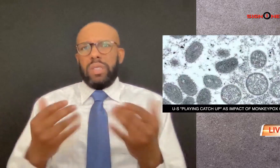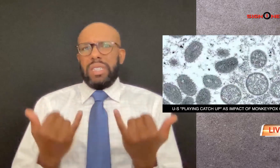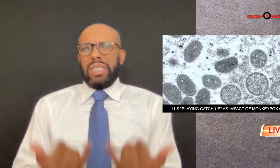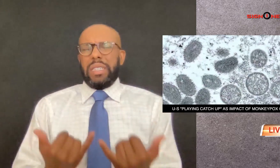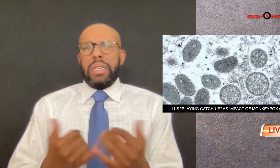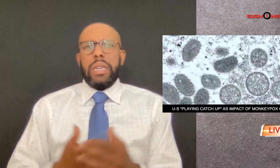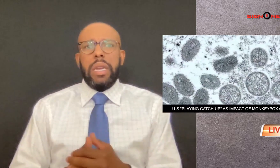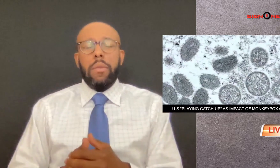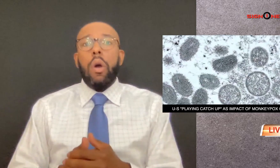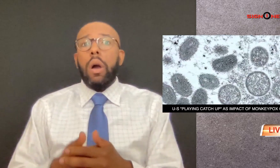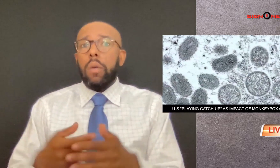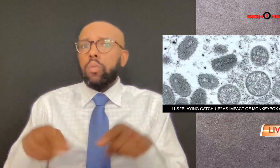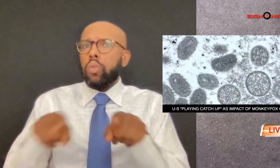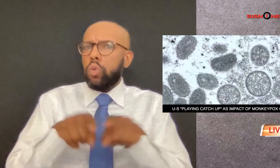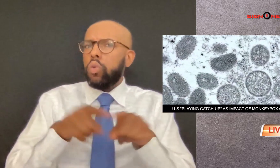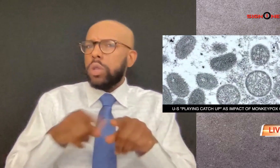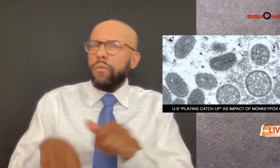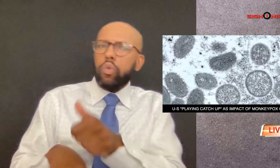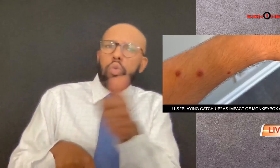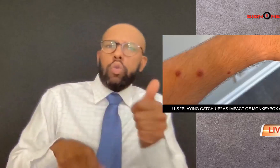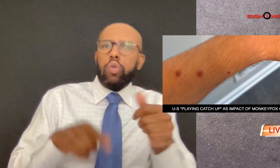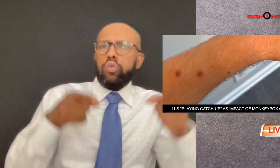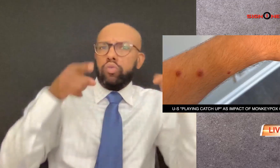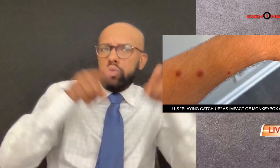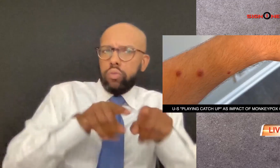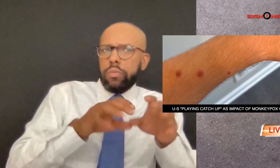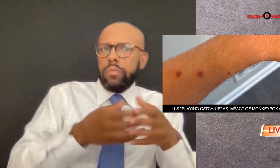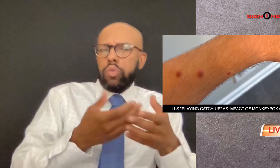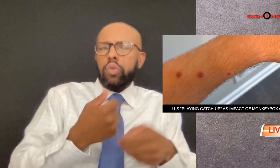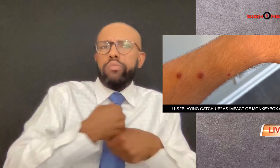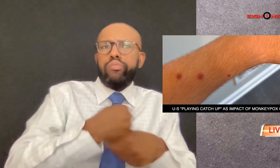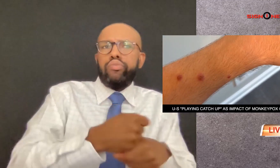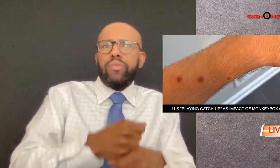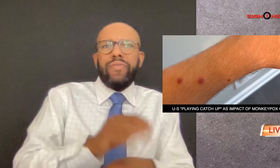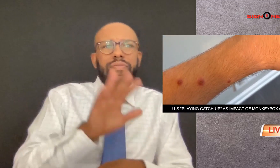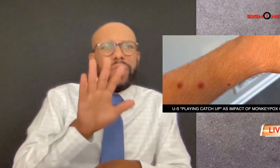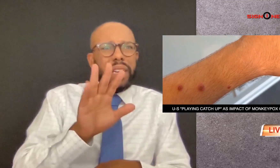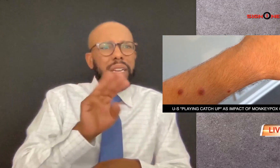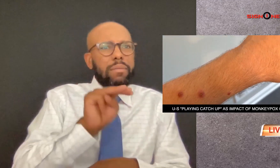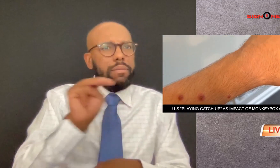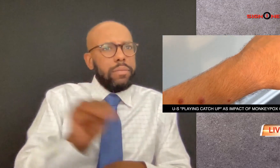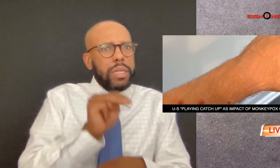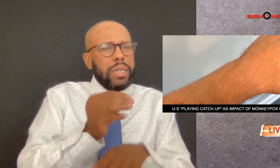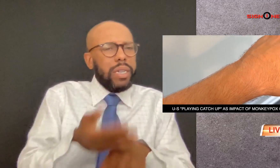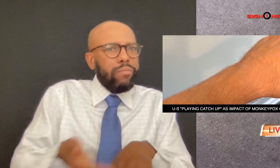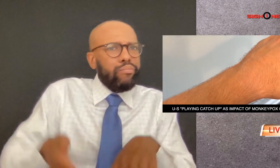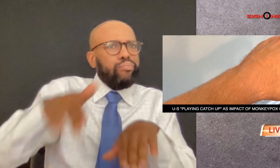vaccine doses available for order starting today and has an agreement to get more than